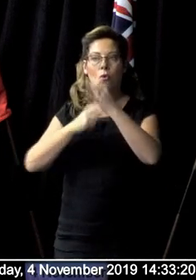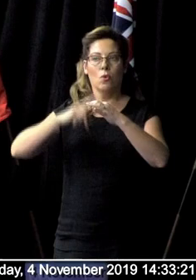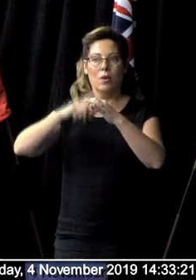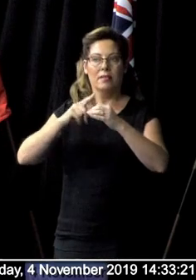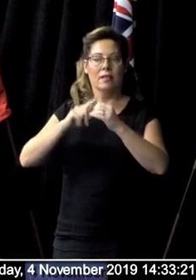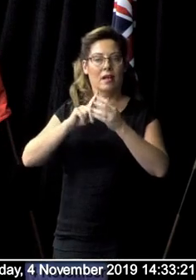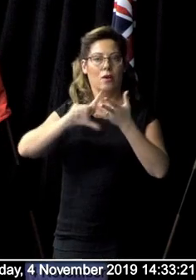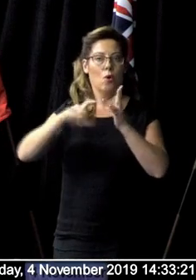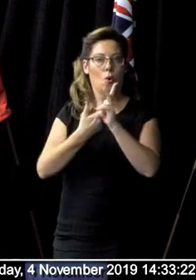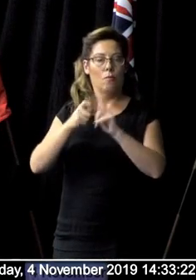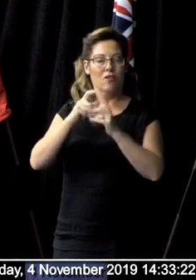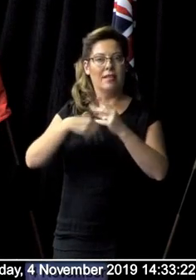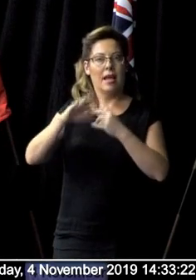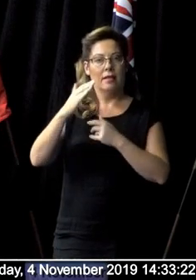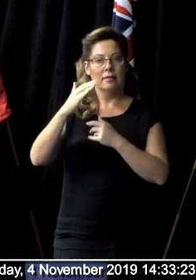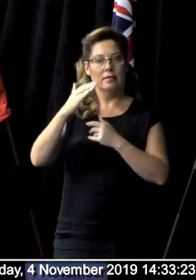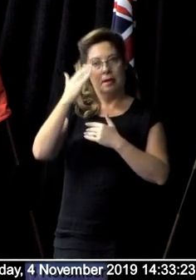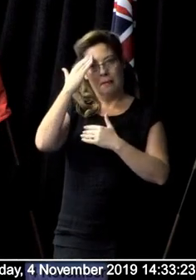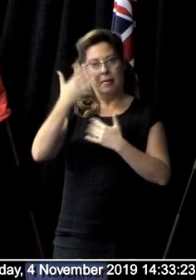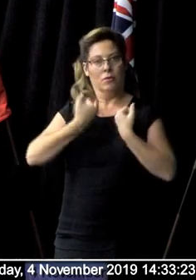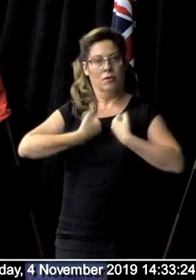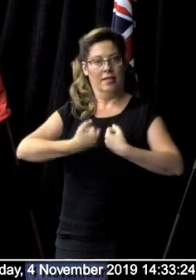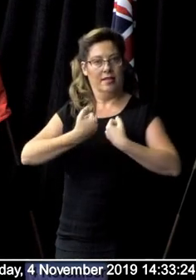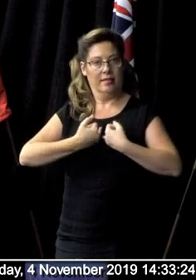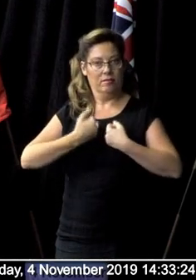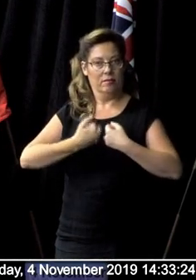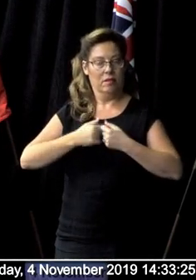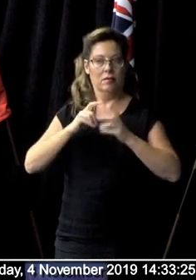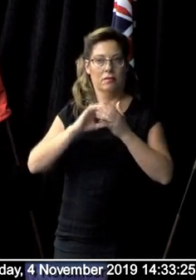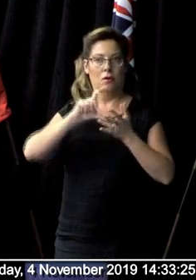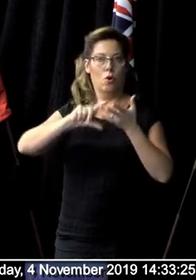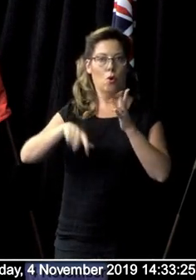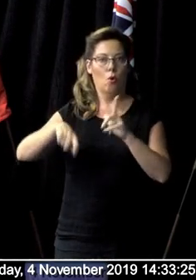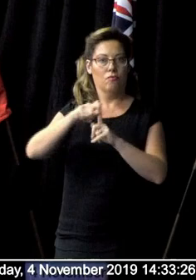And Mental Illness Fellowship North Queensland Incorporated? Yes, amongst other things.